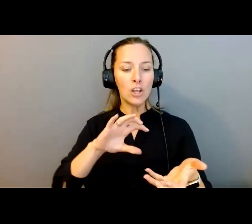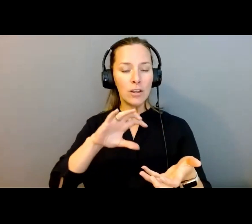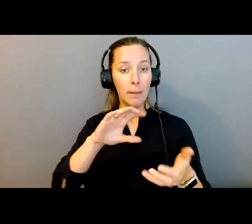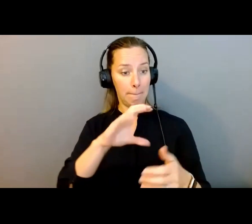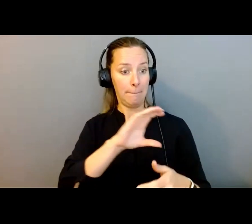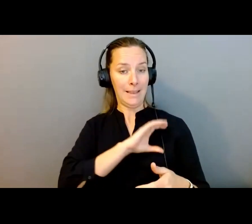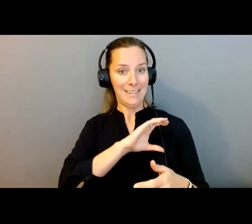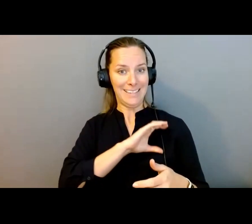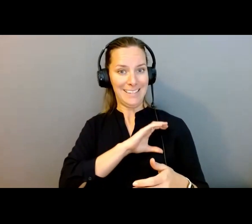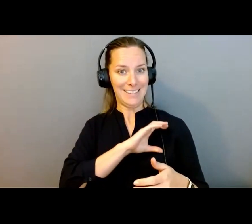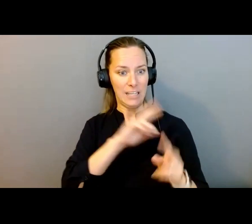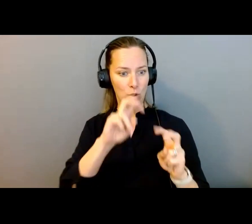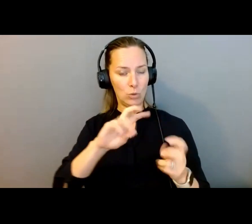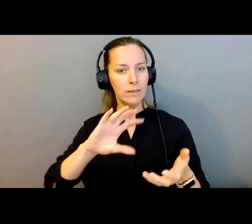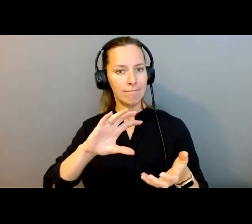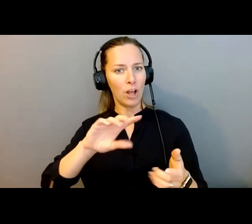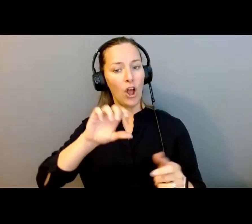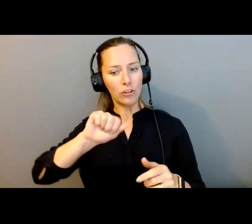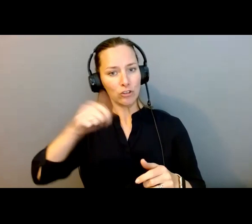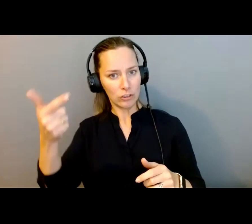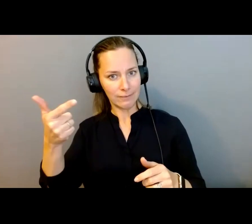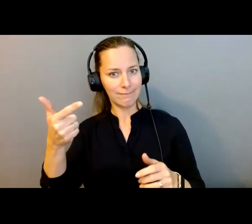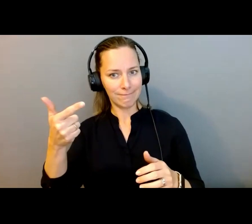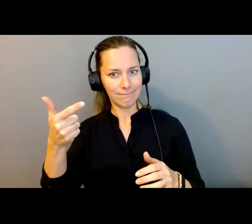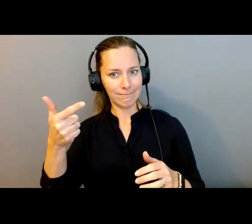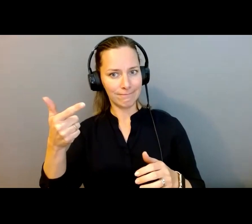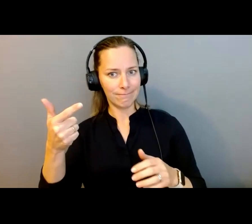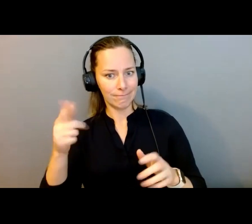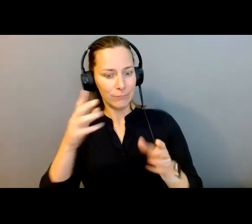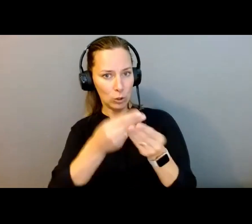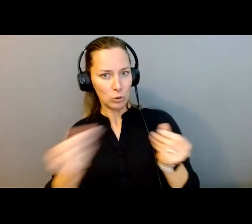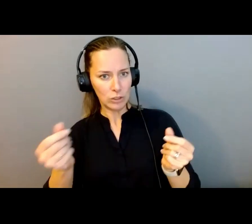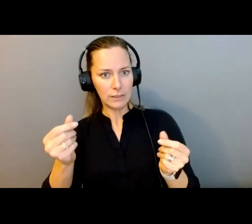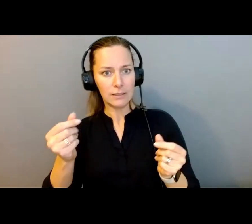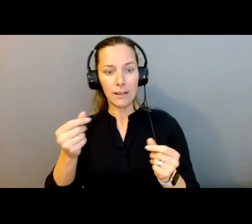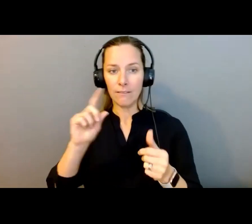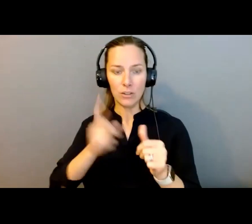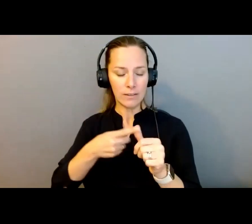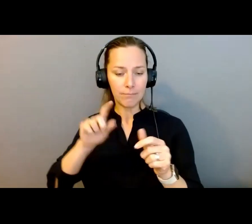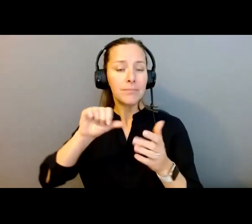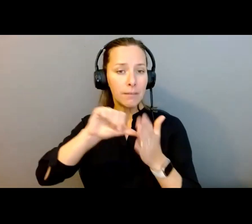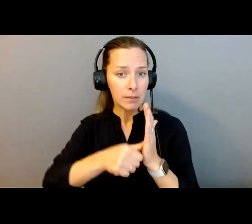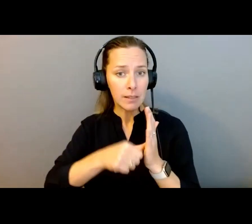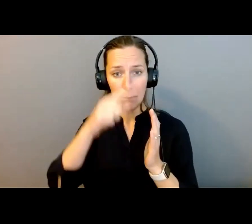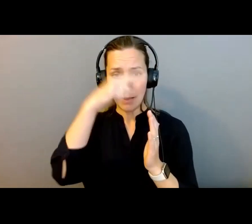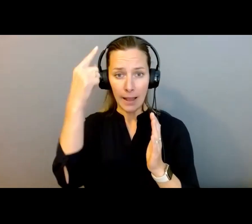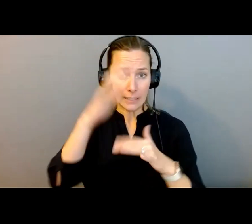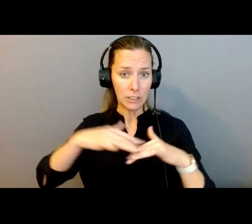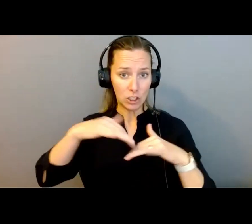initially they had listed an emphasis on the Black and Indigenous communities, which was wonderful,